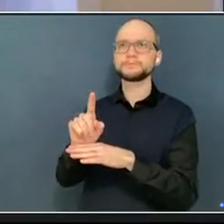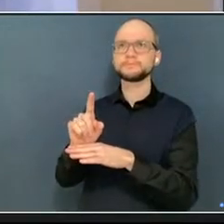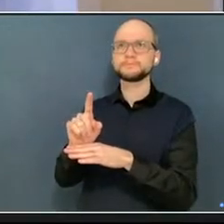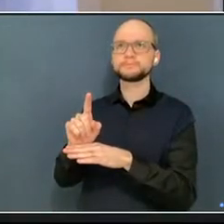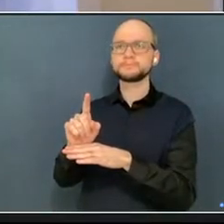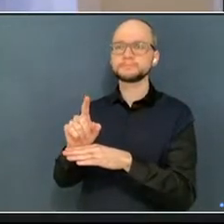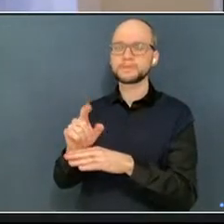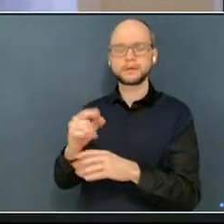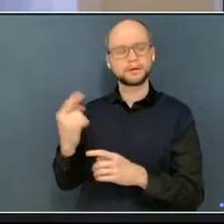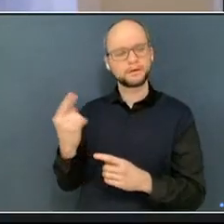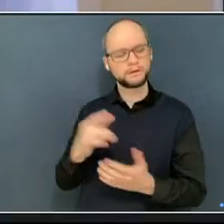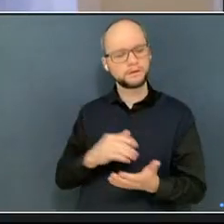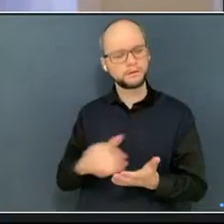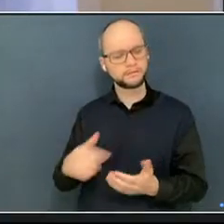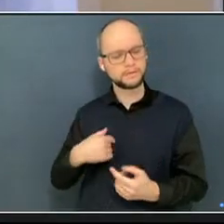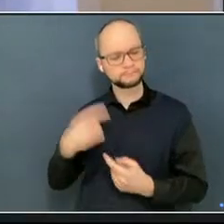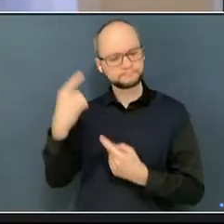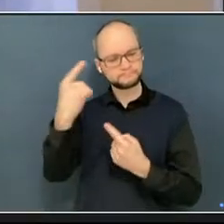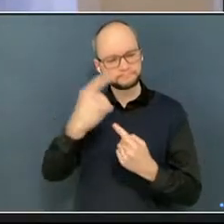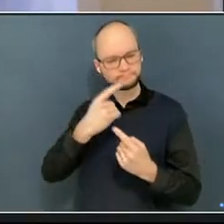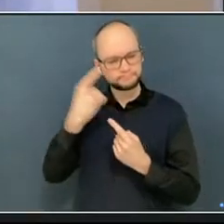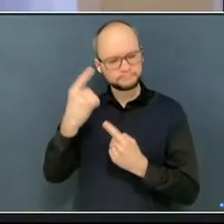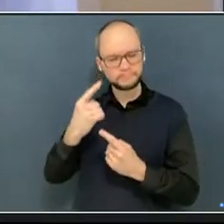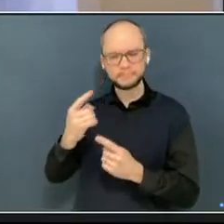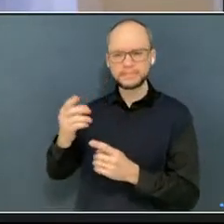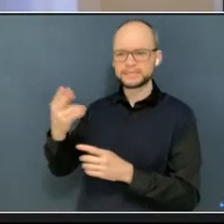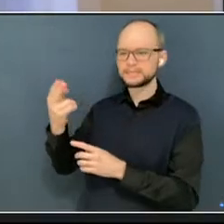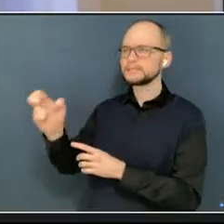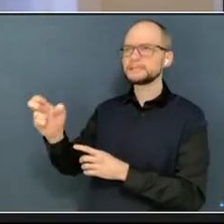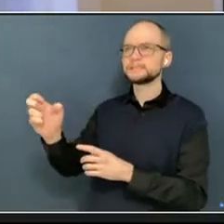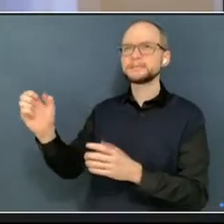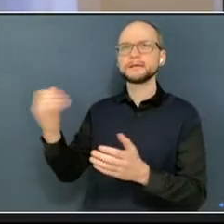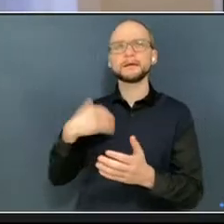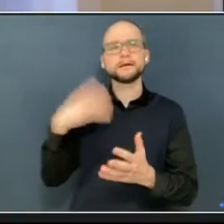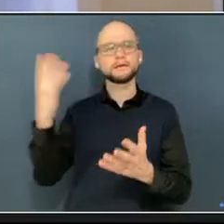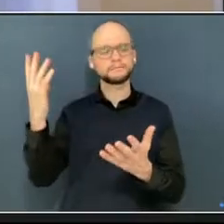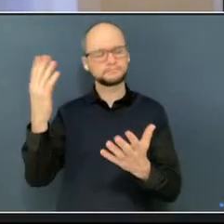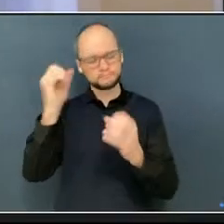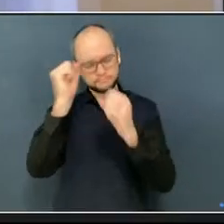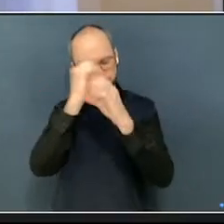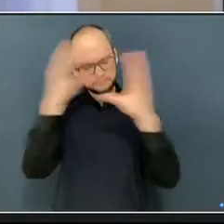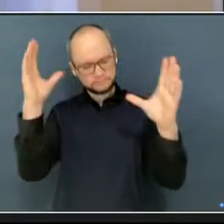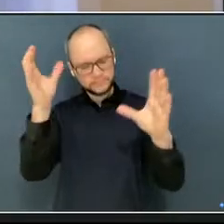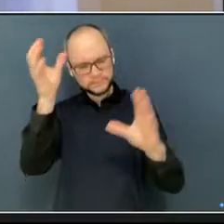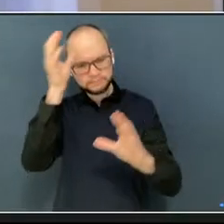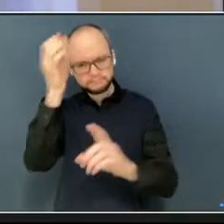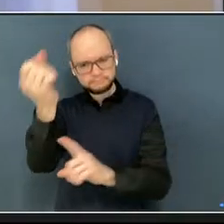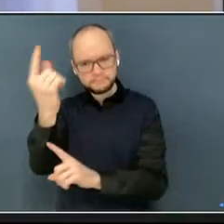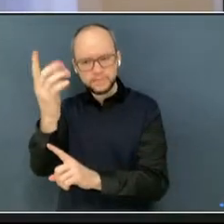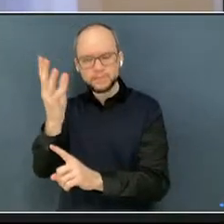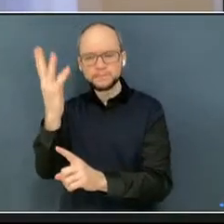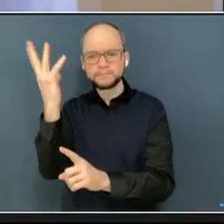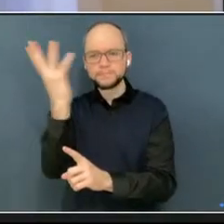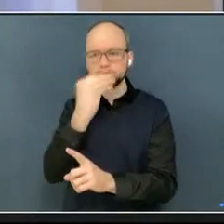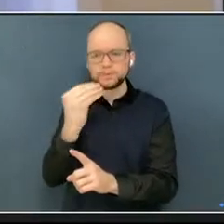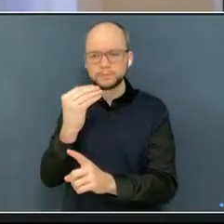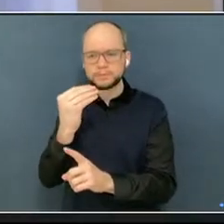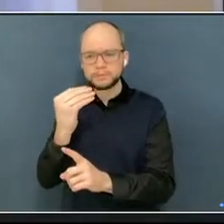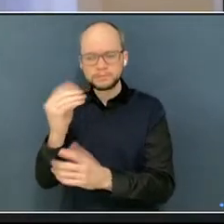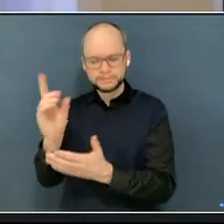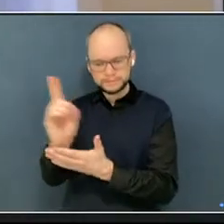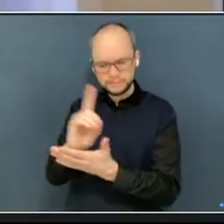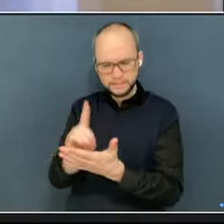reaching conception of beauty and designing power sketches the outline, writes the colors